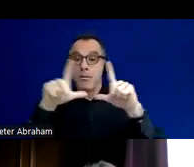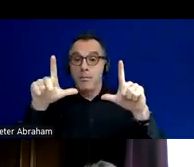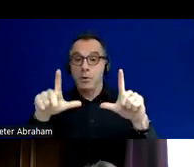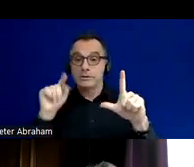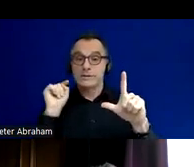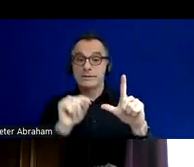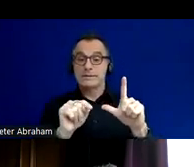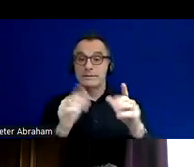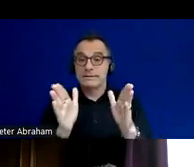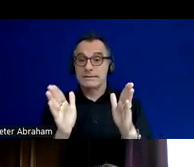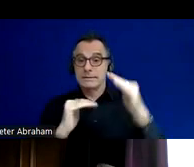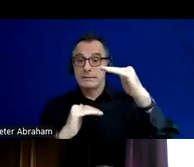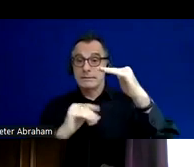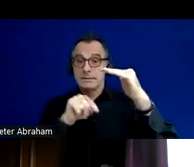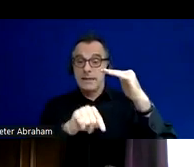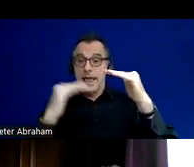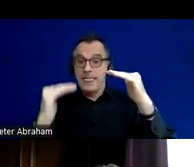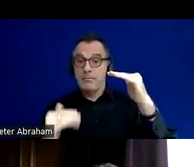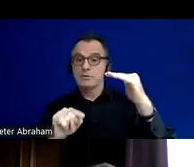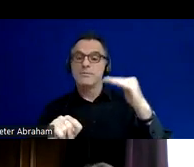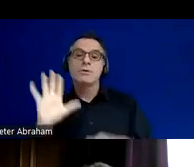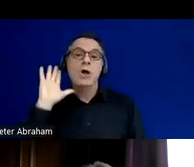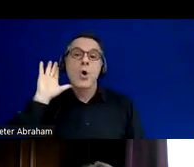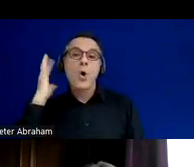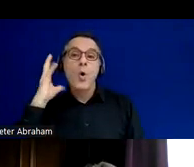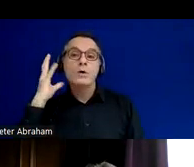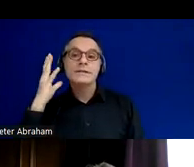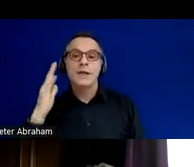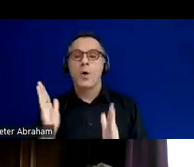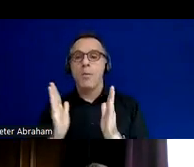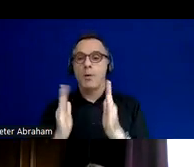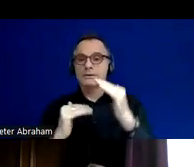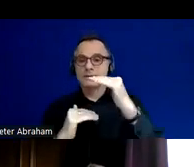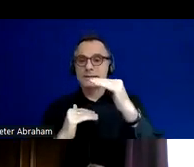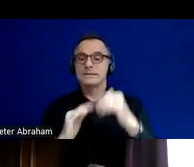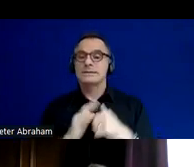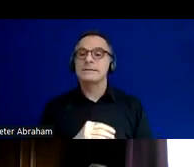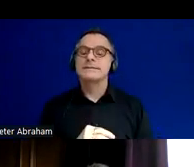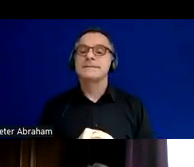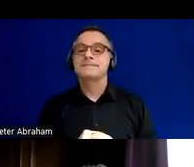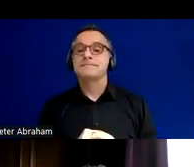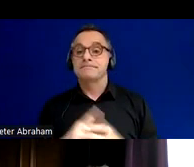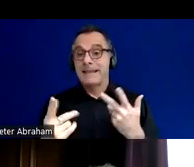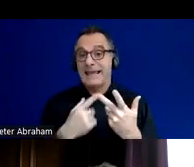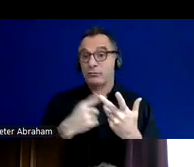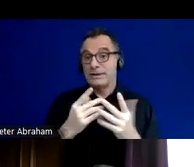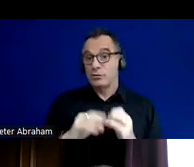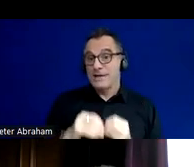the screen. Those are audio boxes which Ingrid created; she explored some of the activists